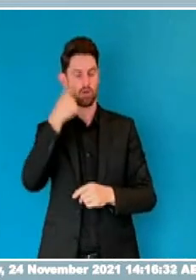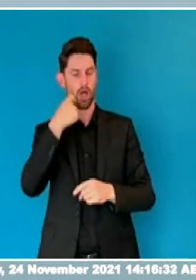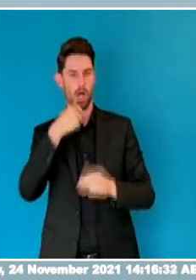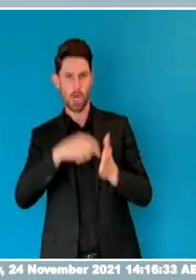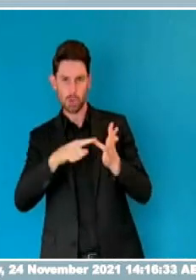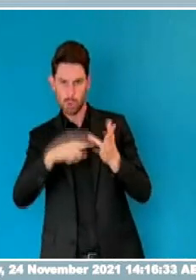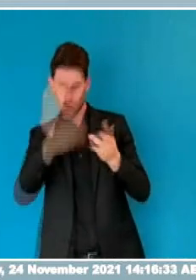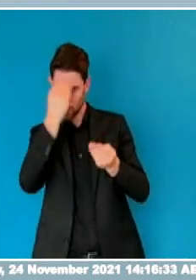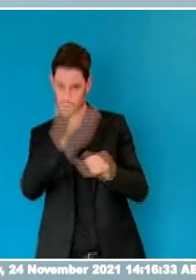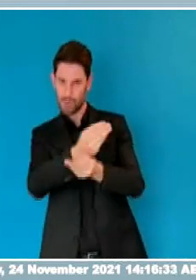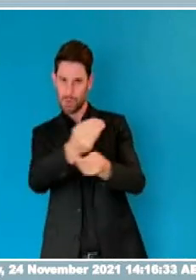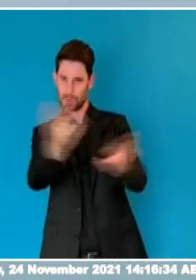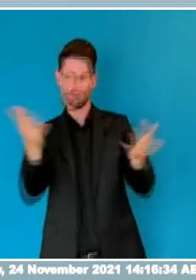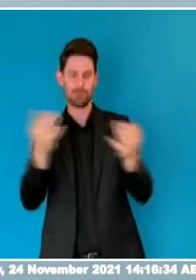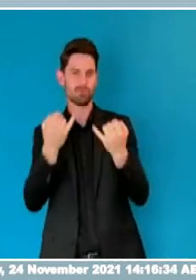with a disability can cause injury in a workplace.